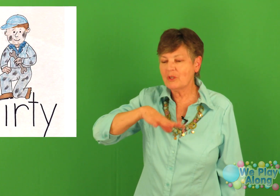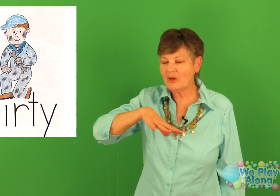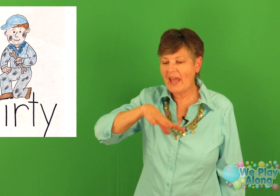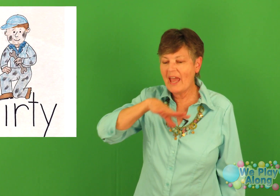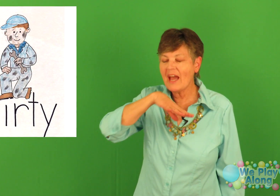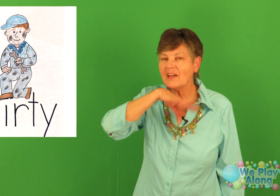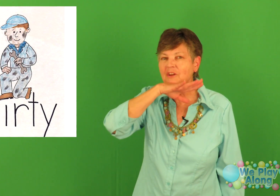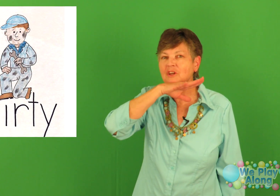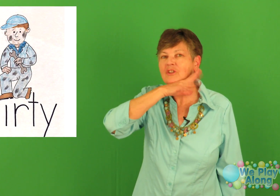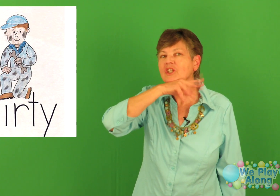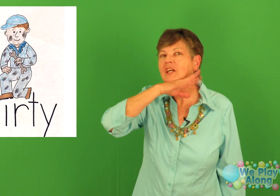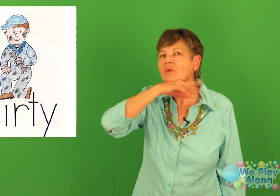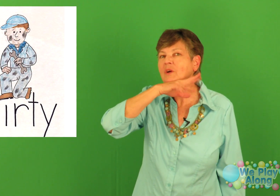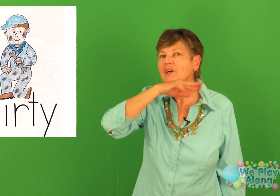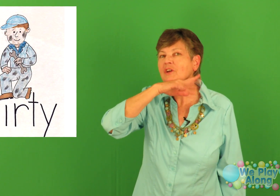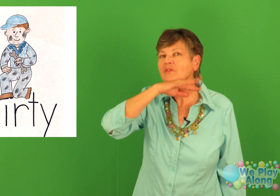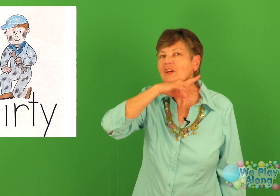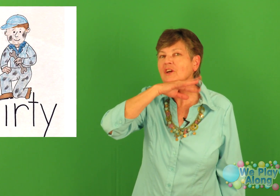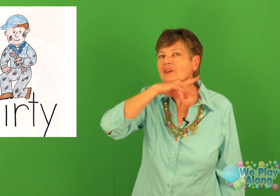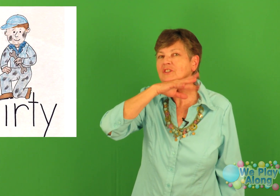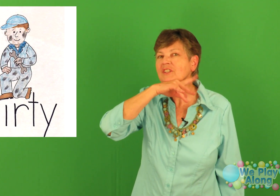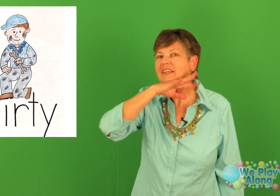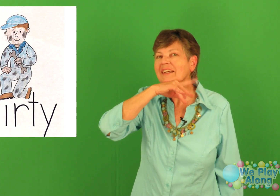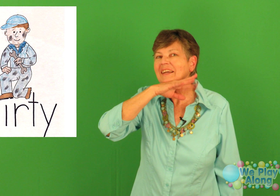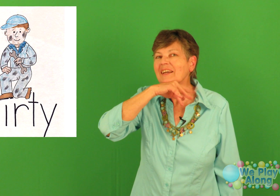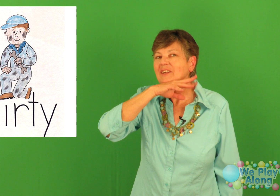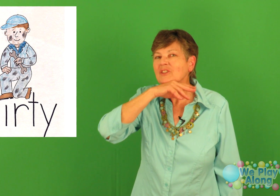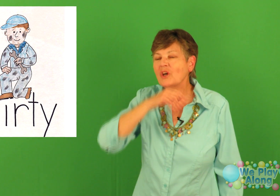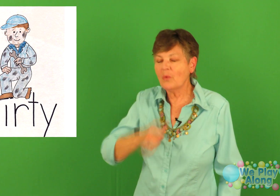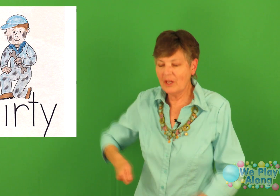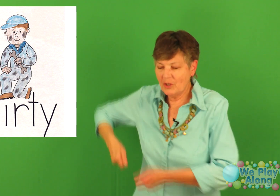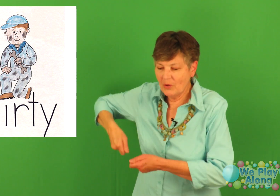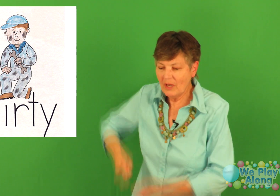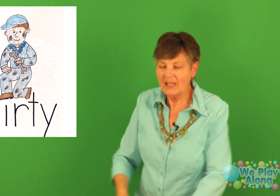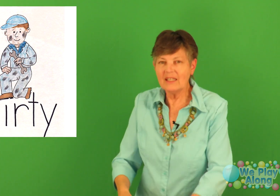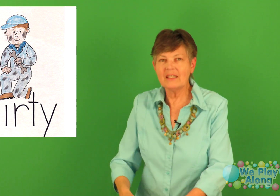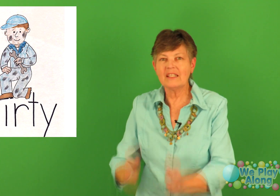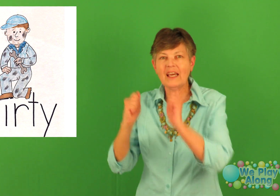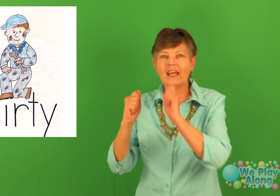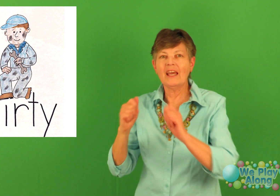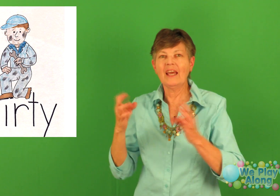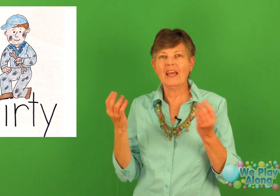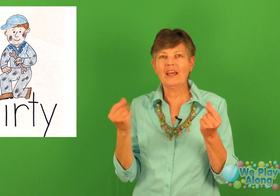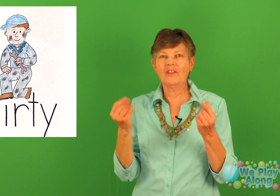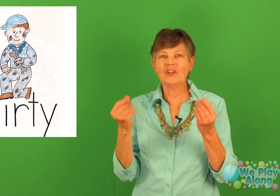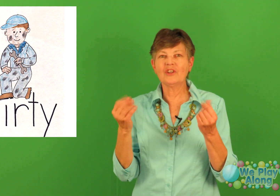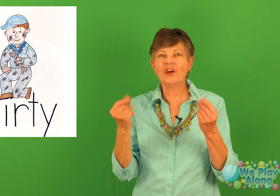put your hand under your chin and wiggle your fingers so when you dig in the dirt